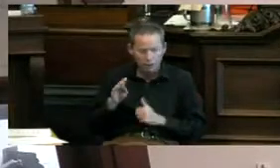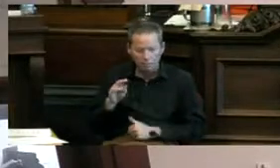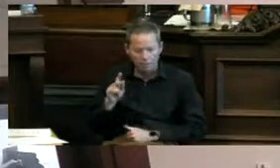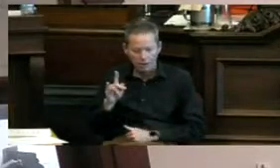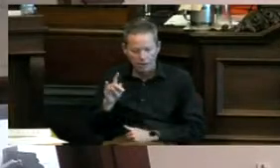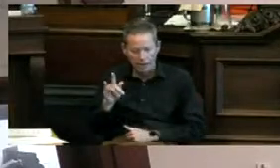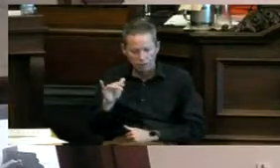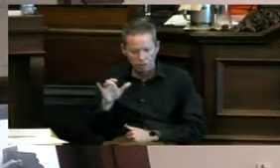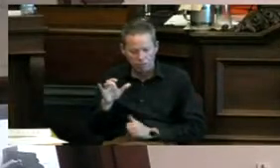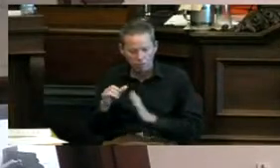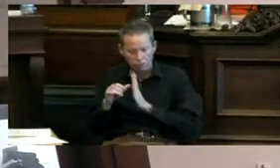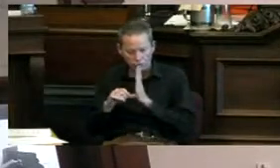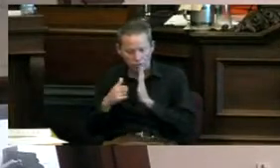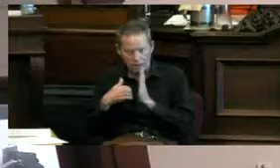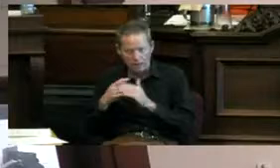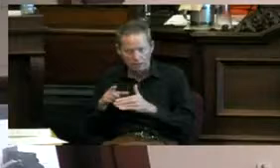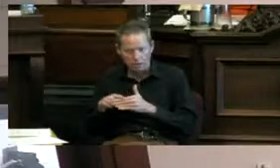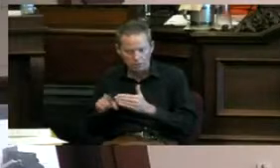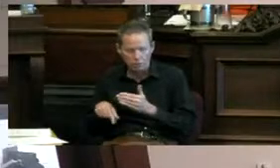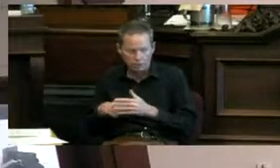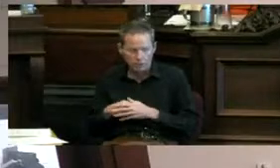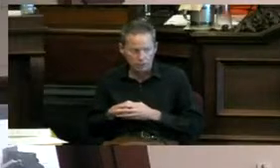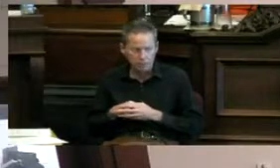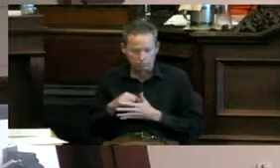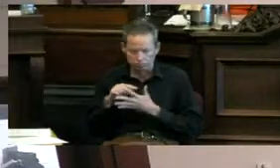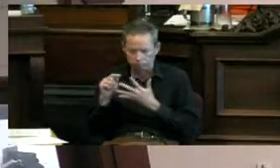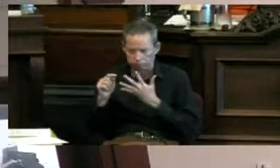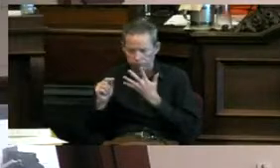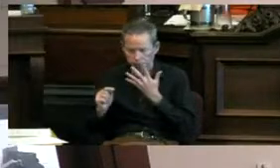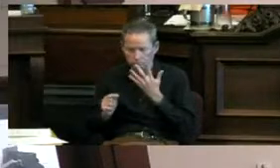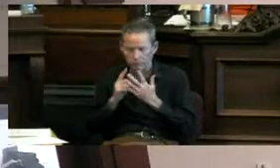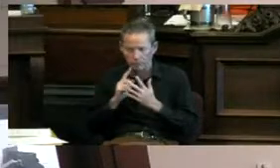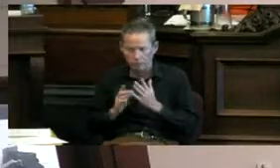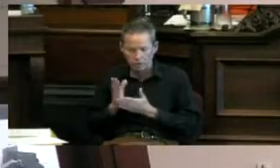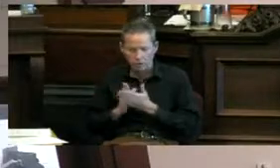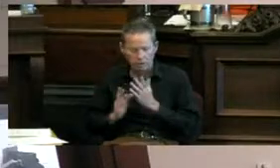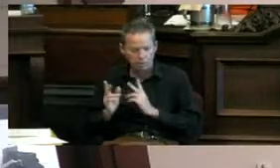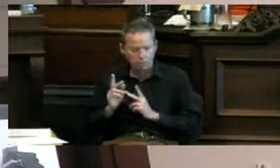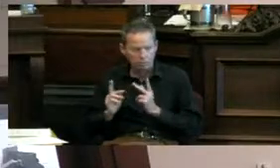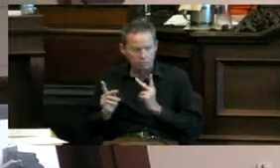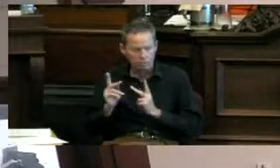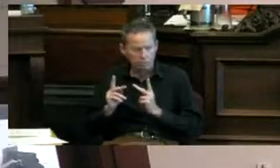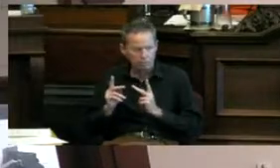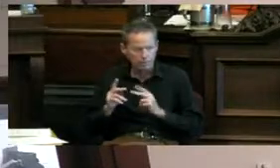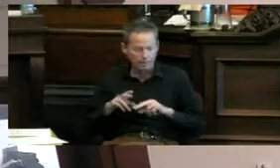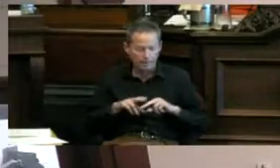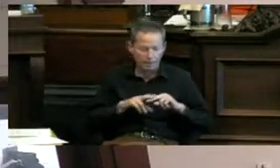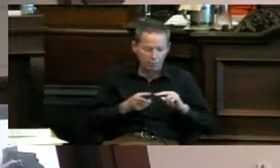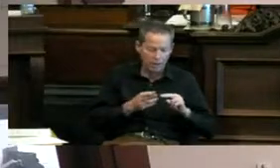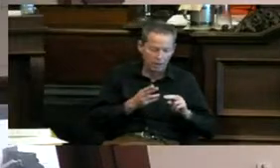know, do I do that versus that. And bariatric surgery has consequences and that that's